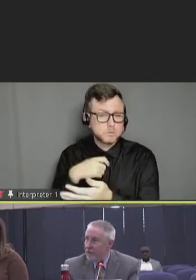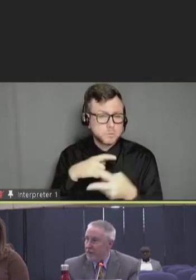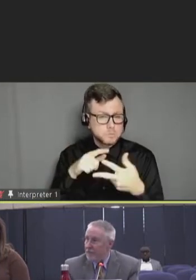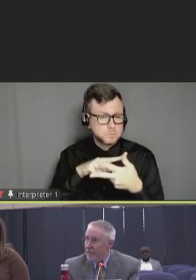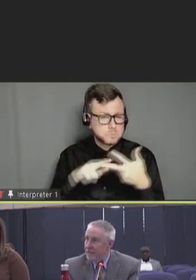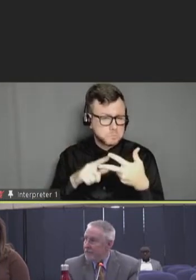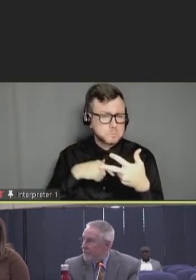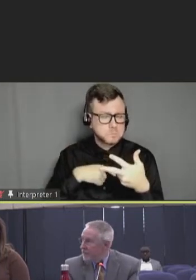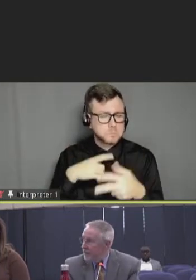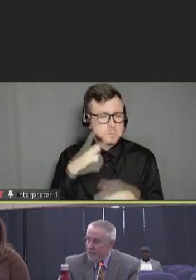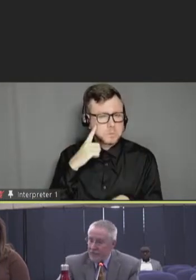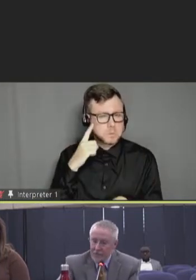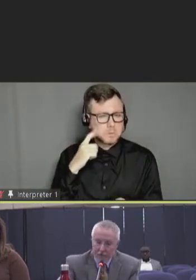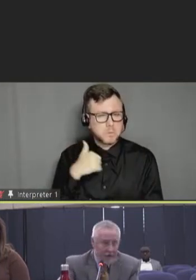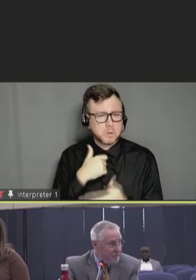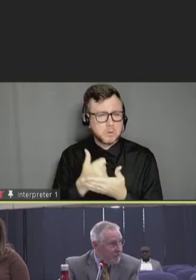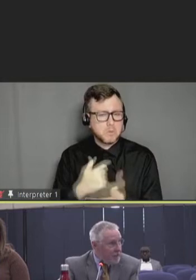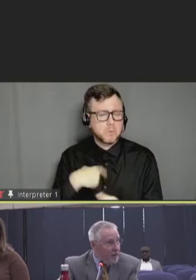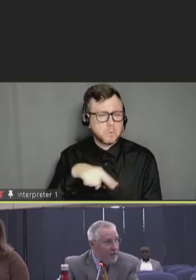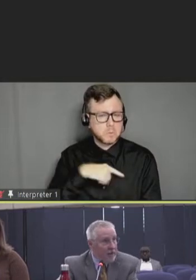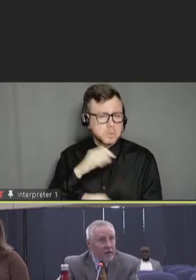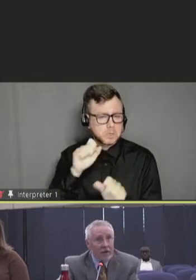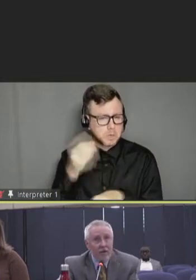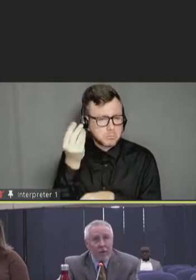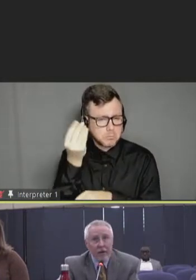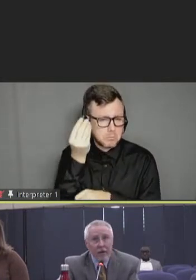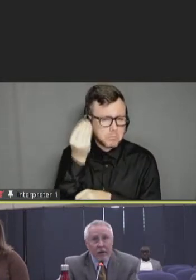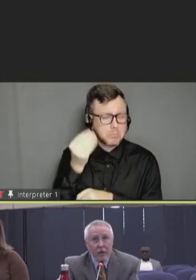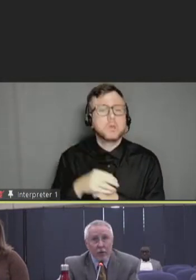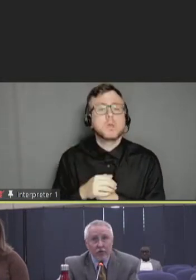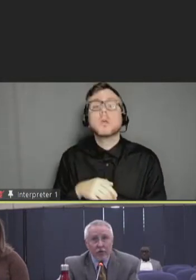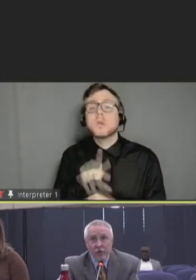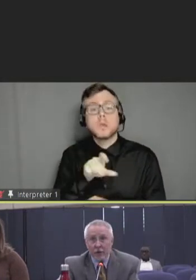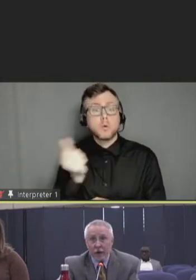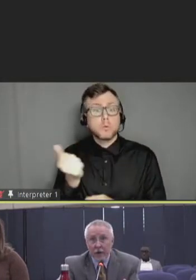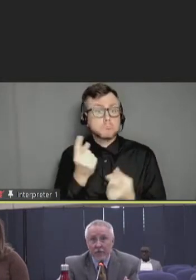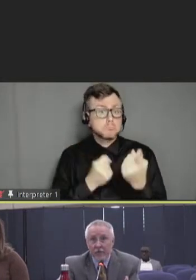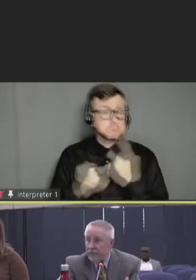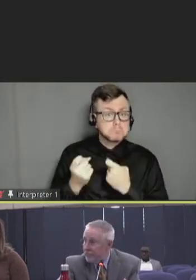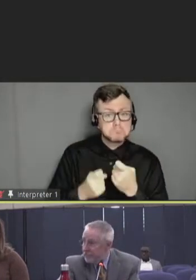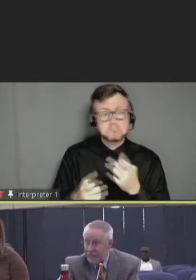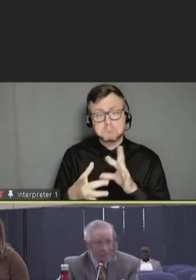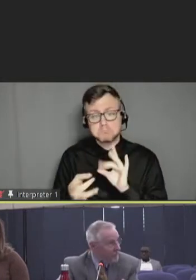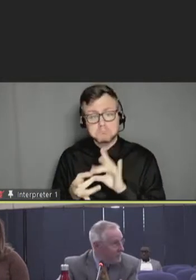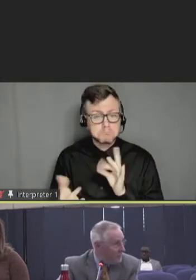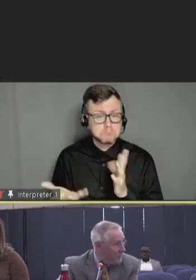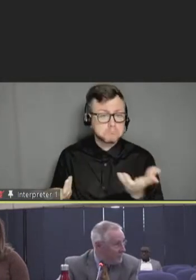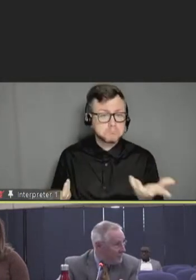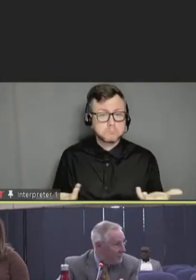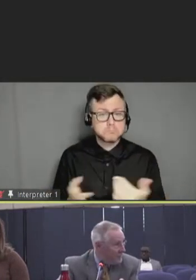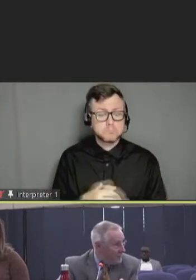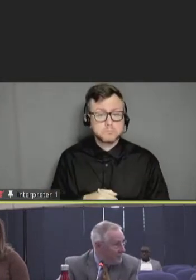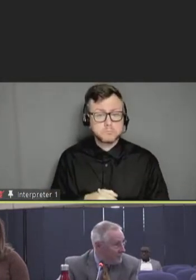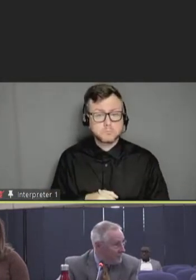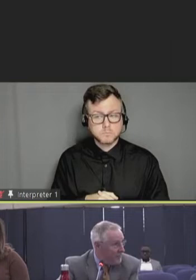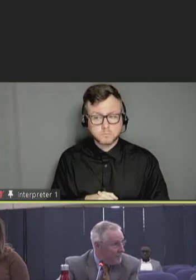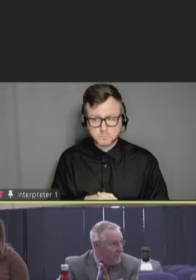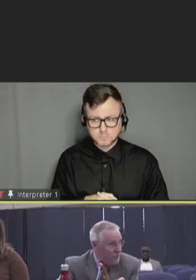All right. Any other questions or comments?